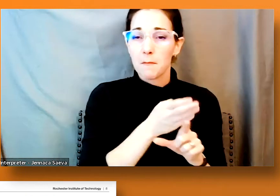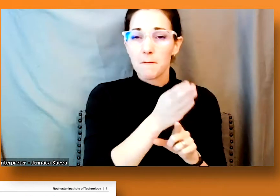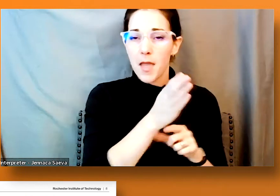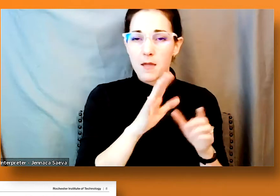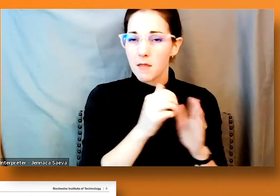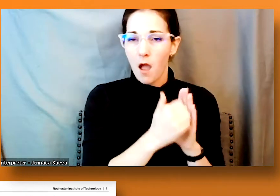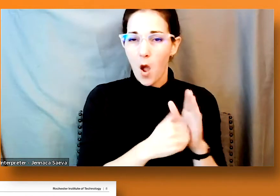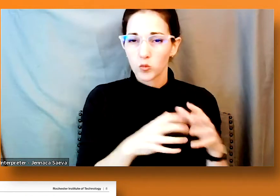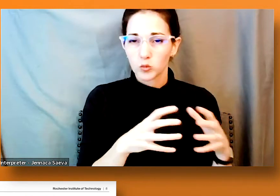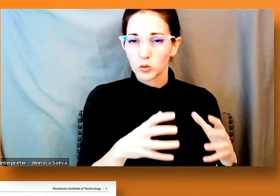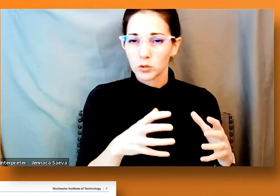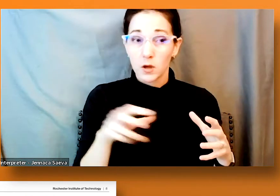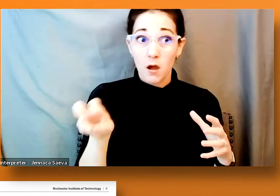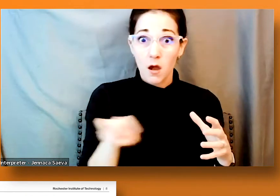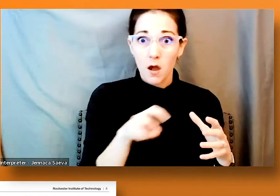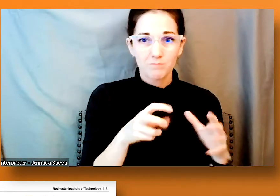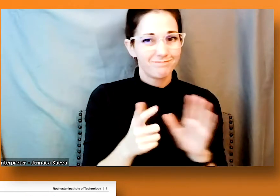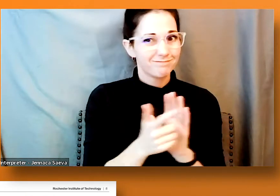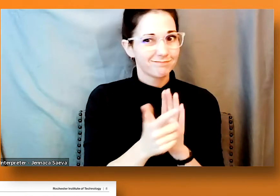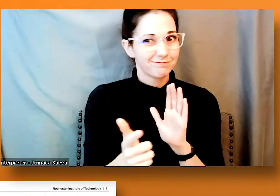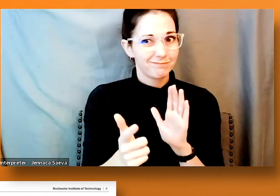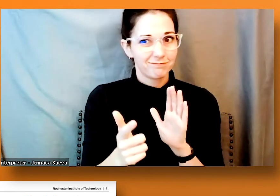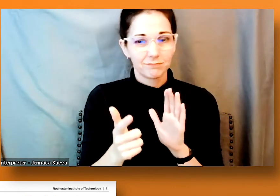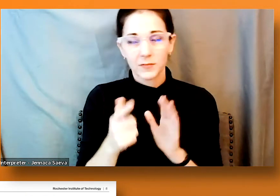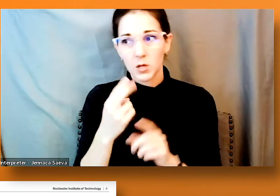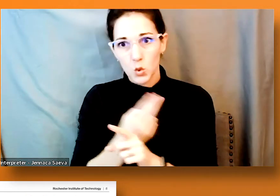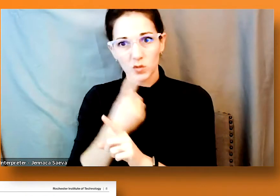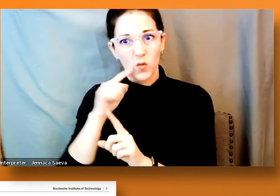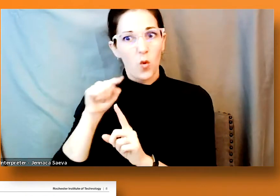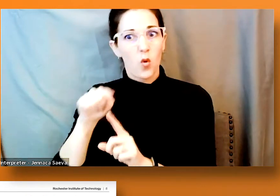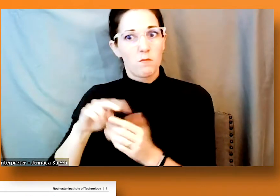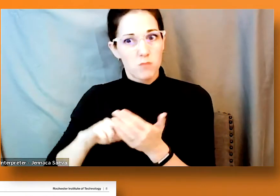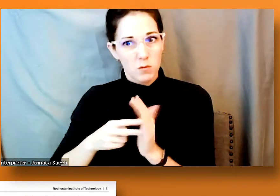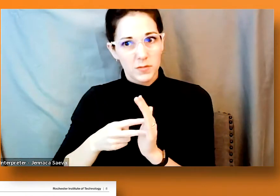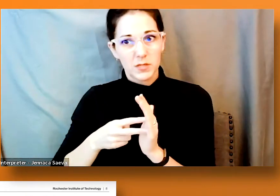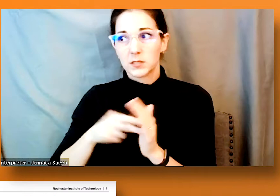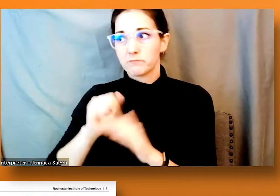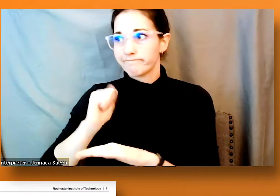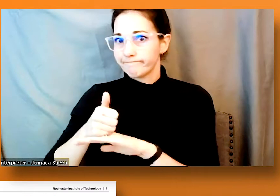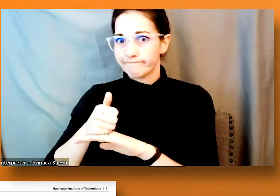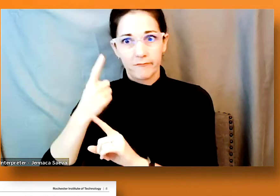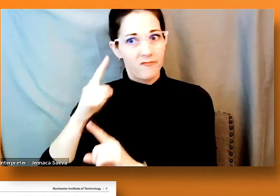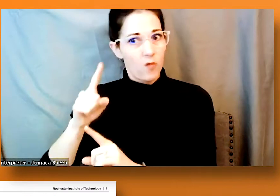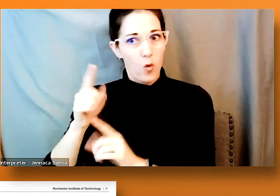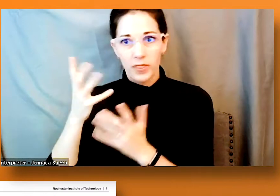You can only use them for the special purpose that they are set up for.